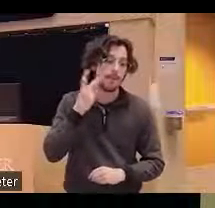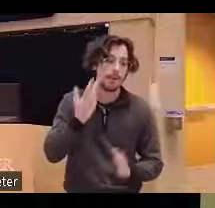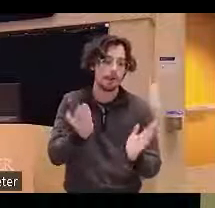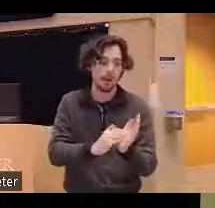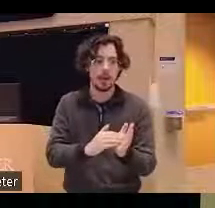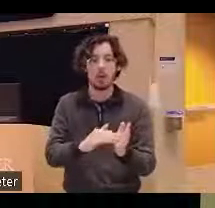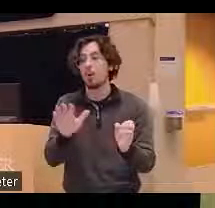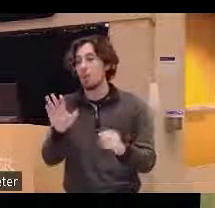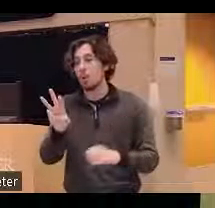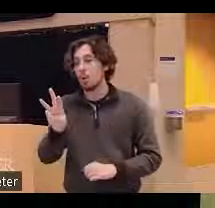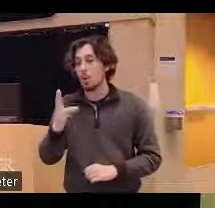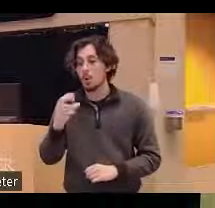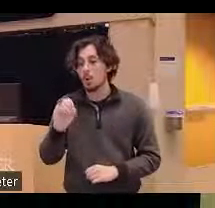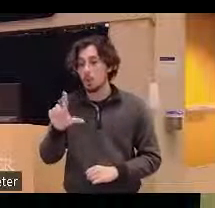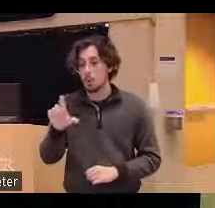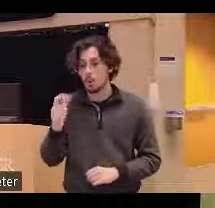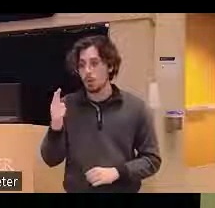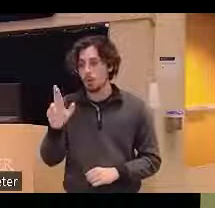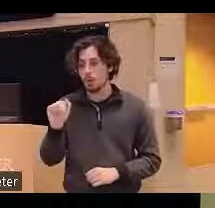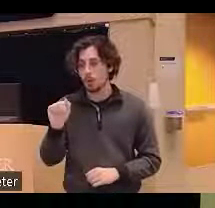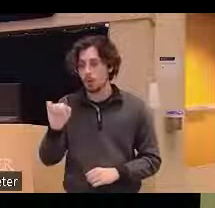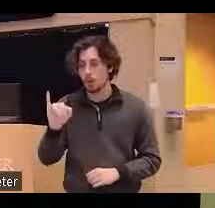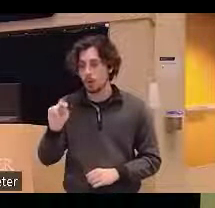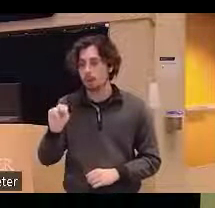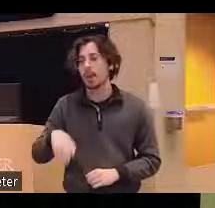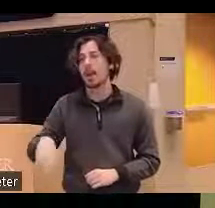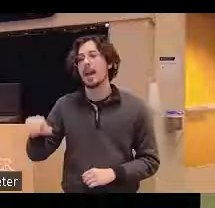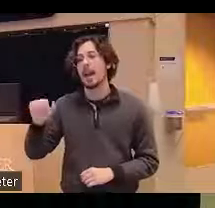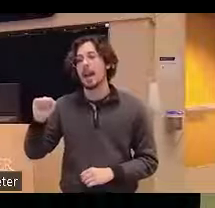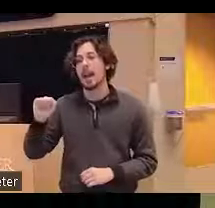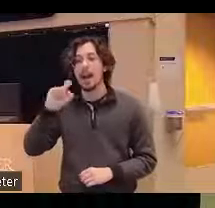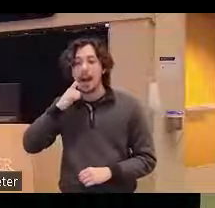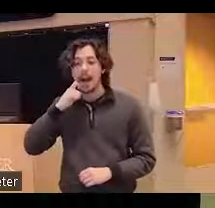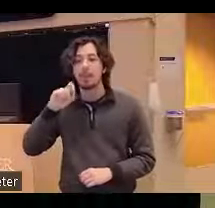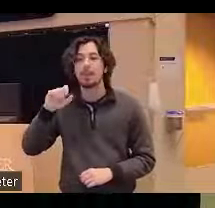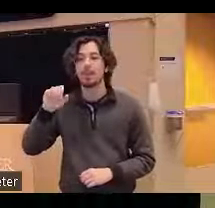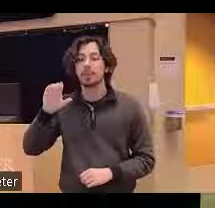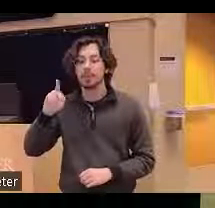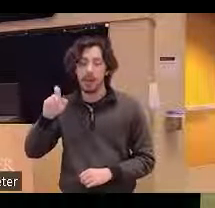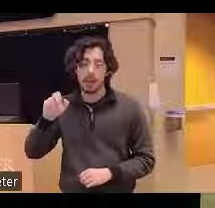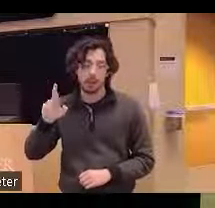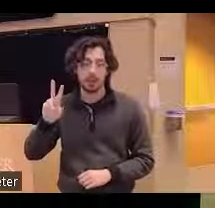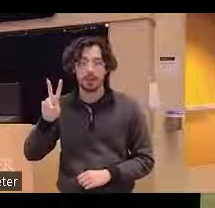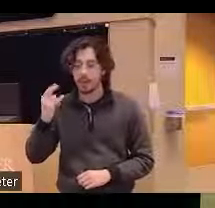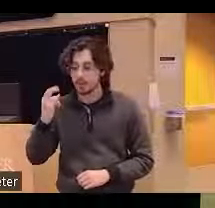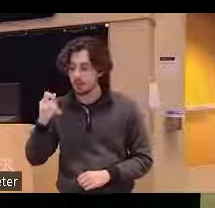grains um apple cider vinegar unlimited olive oil these are all things that are very good I